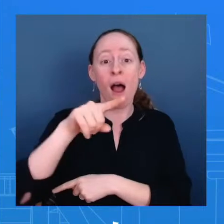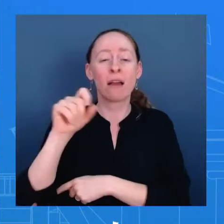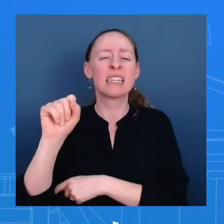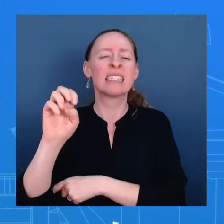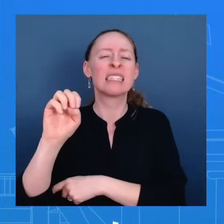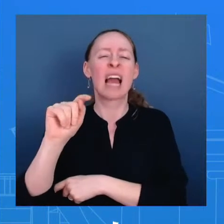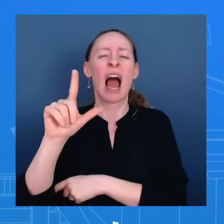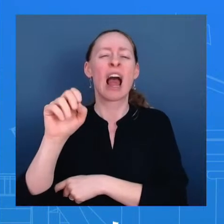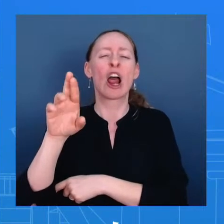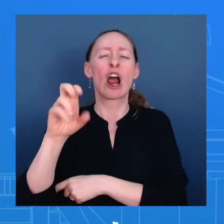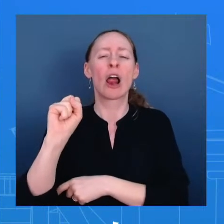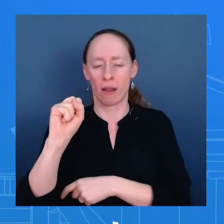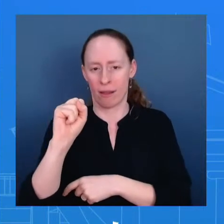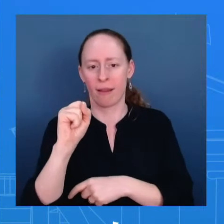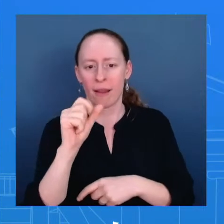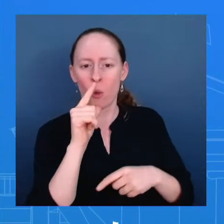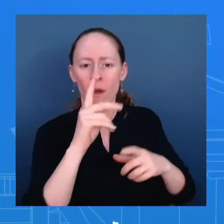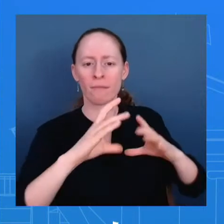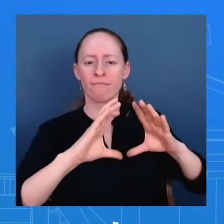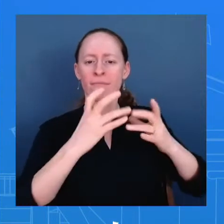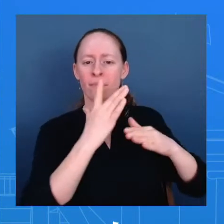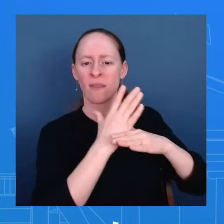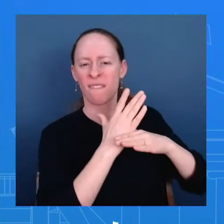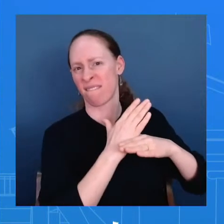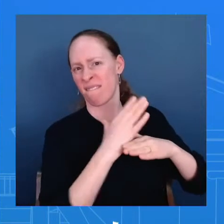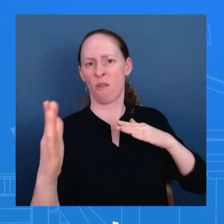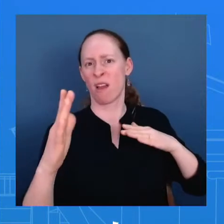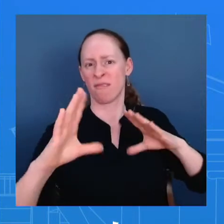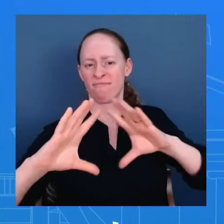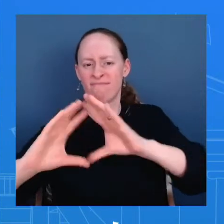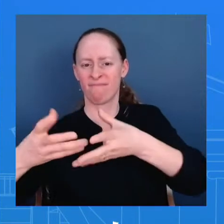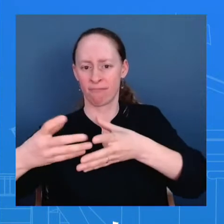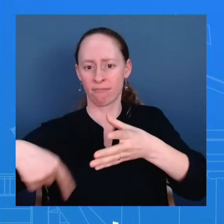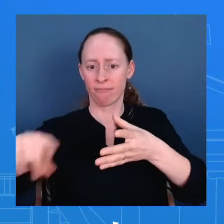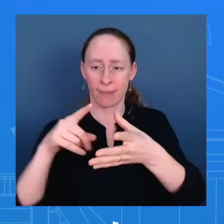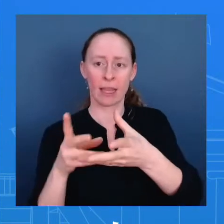Is the President concerned that the Prime Minister's domestic